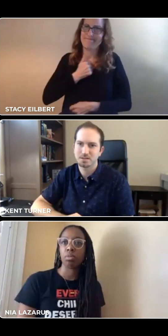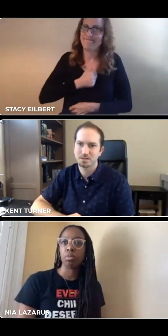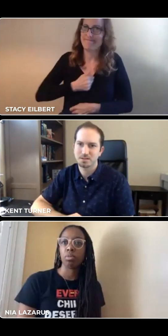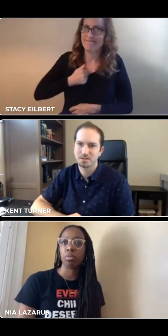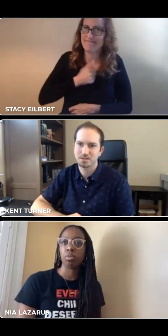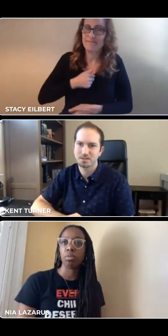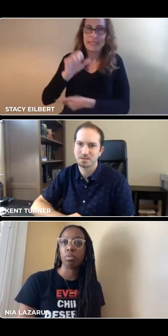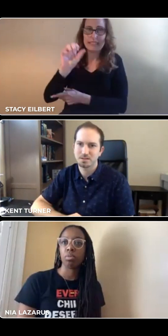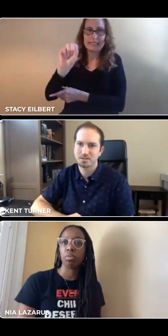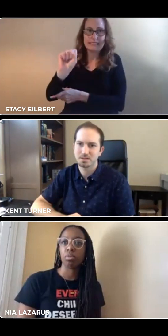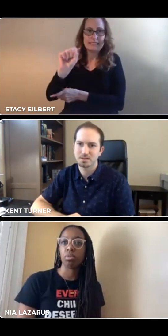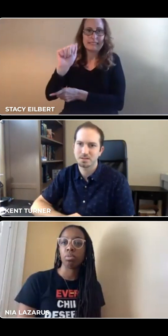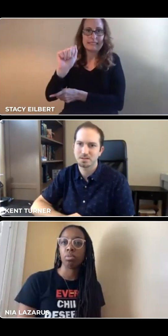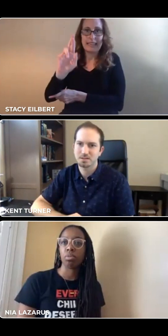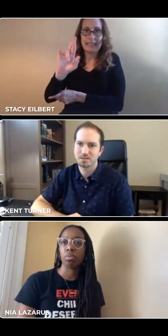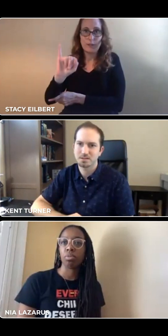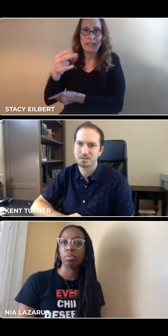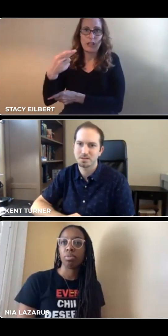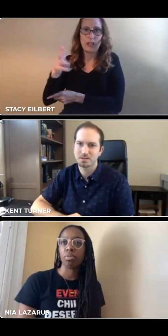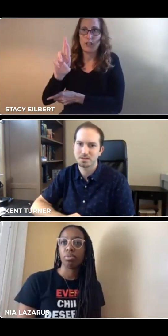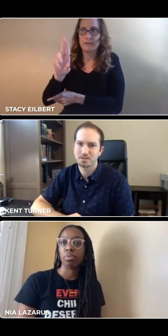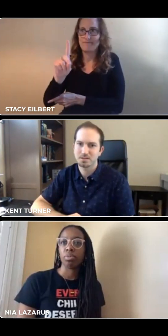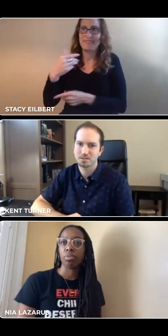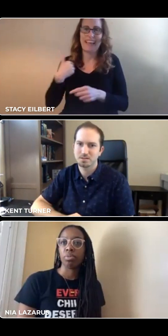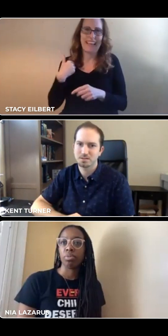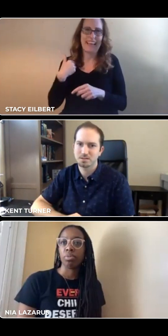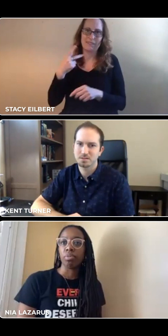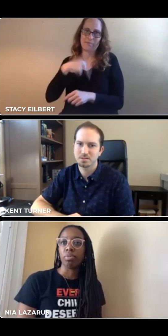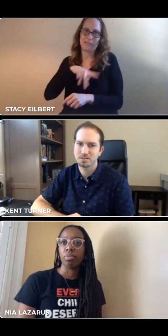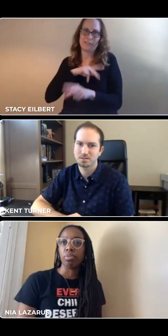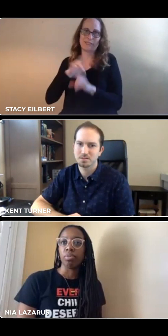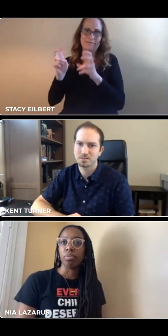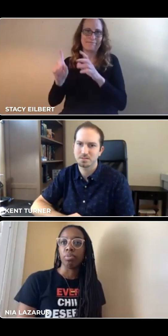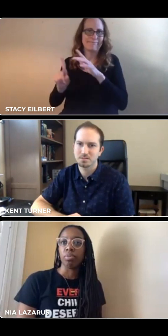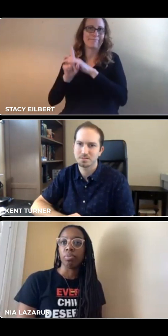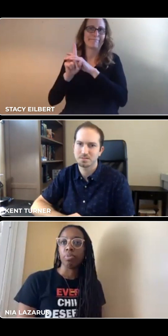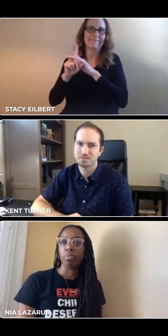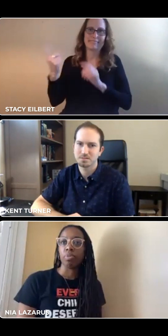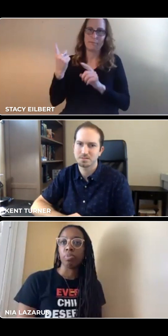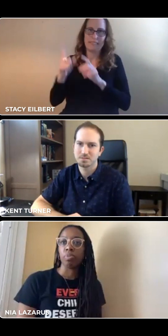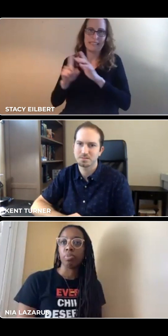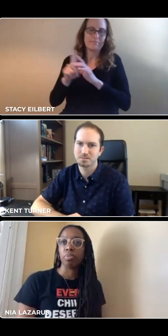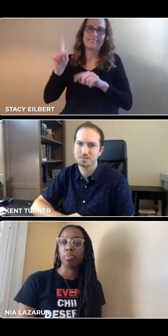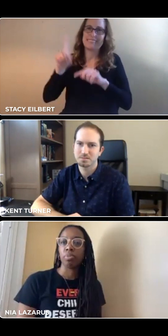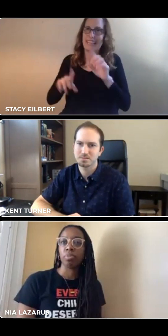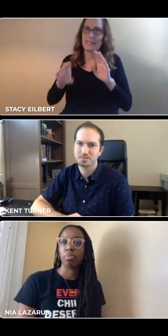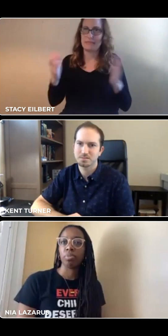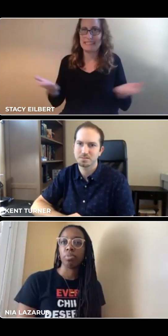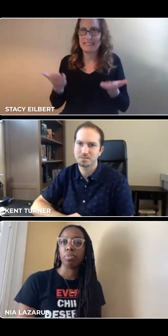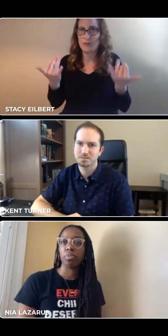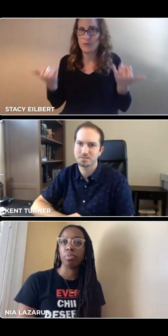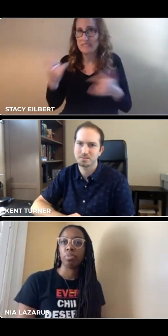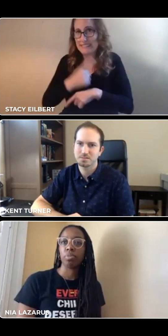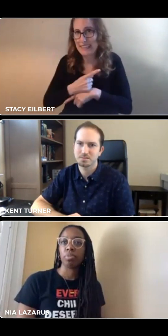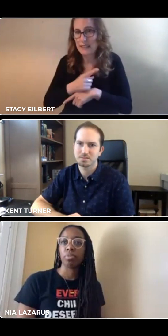I want to introduce Kent and Nia now. Unfortunately, Sari had something come up, and she is not